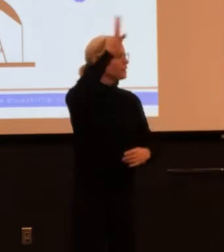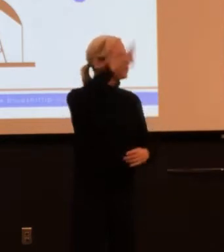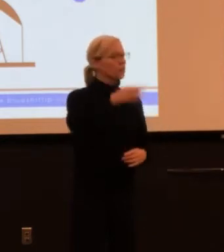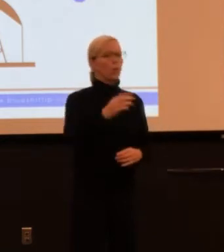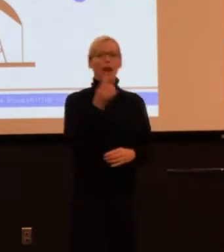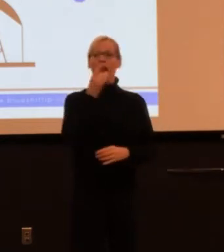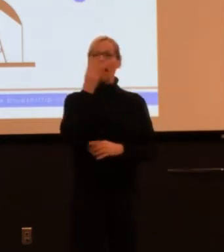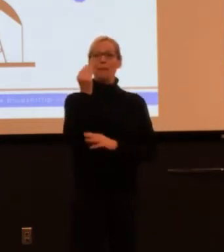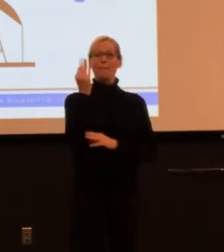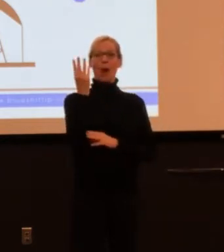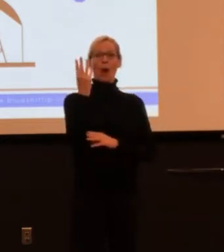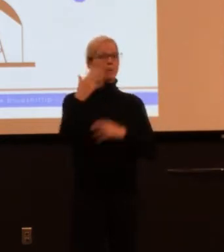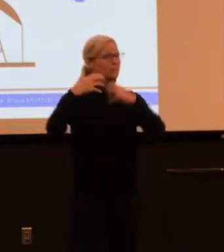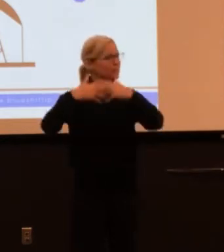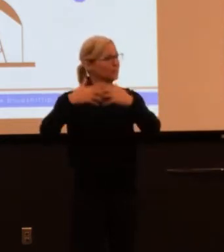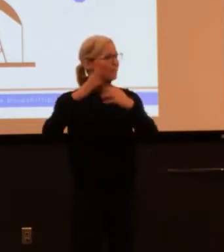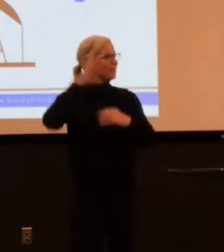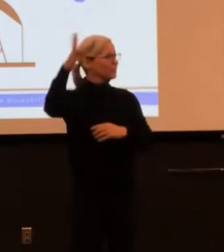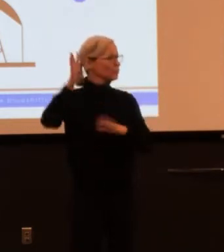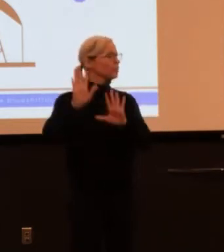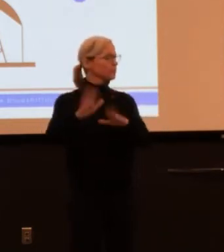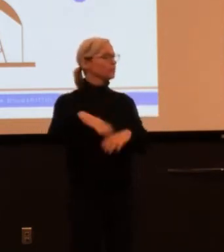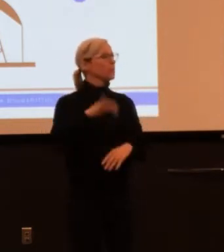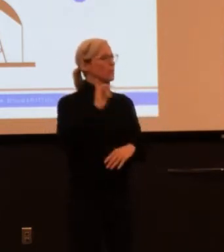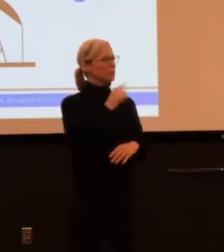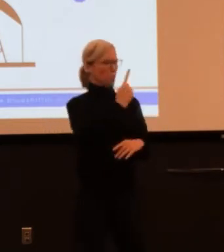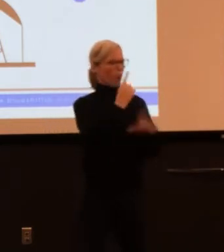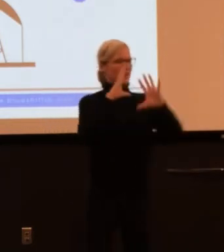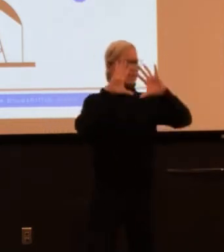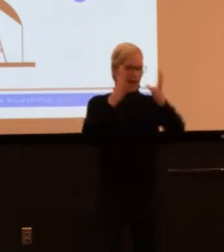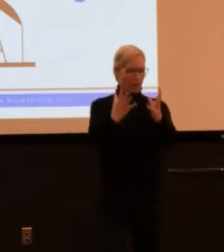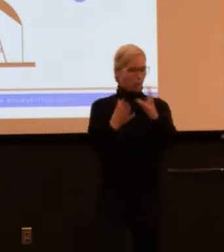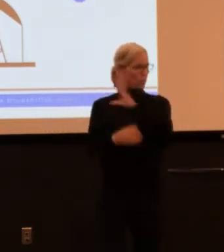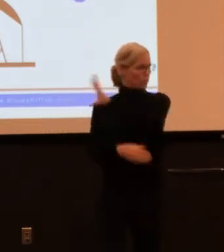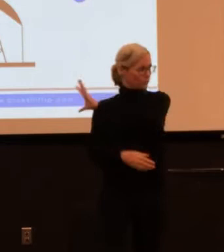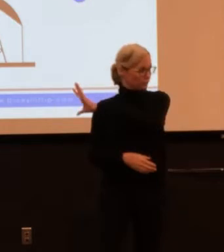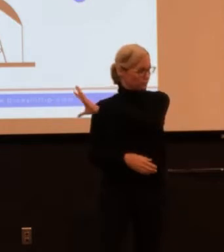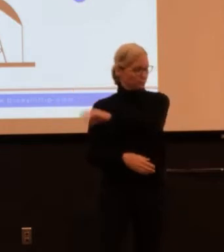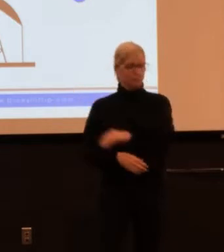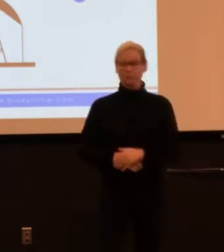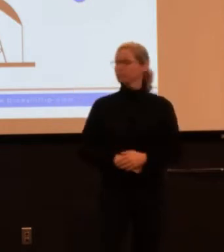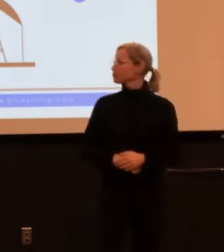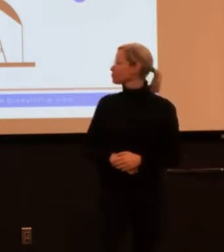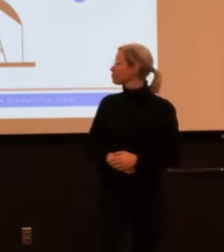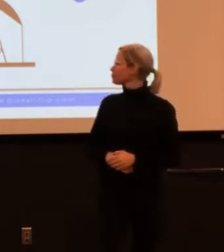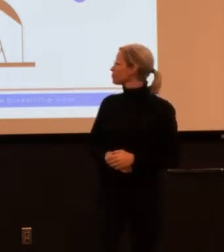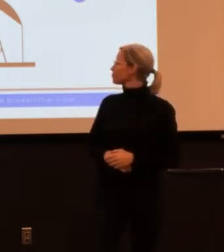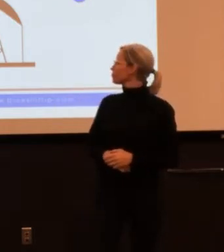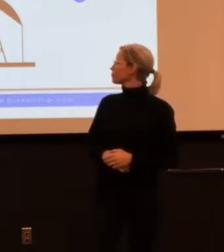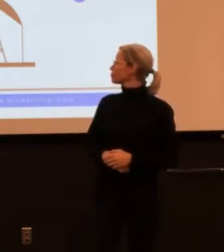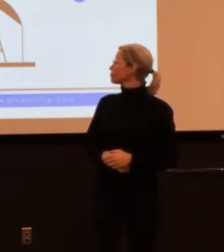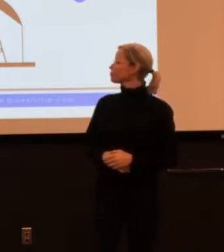that's one category or practical invention. But now today, there's very large numbers of patents